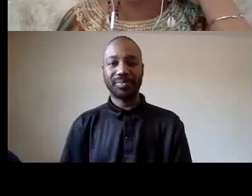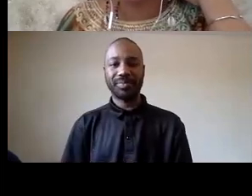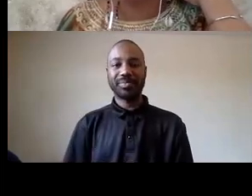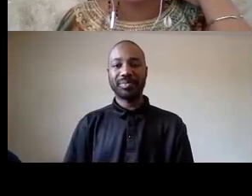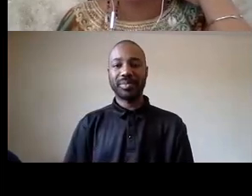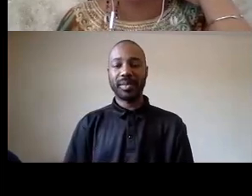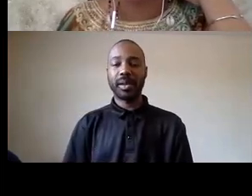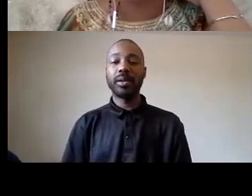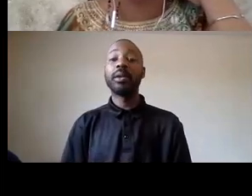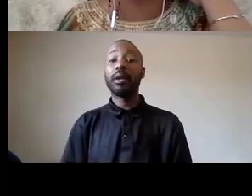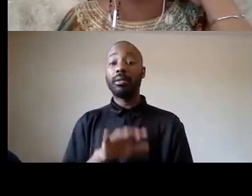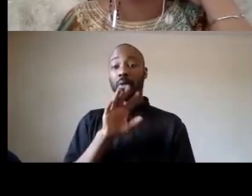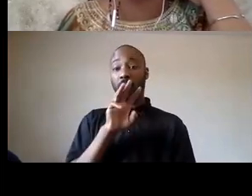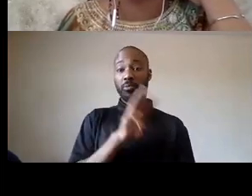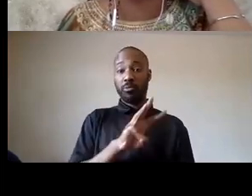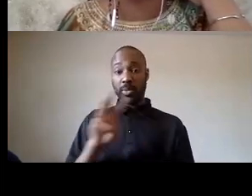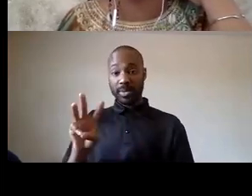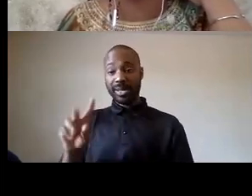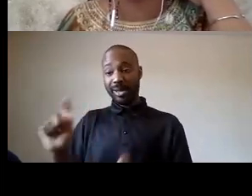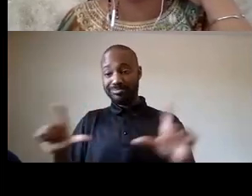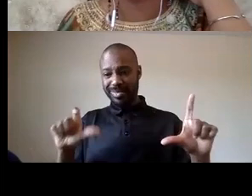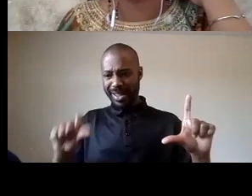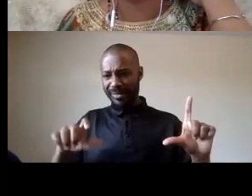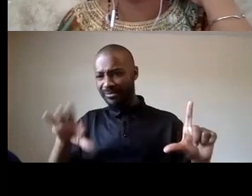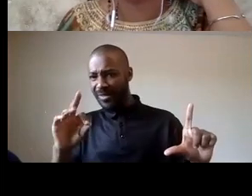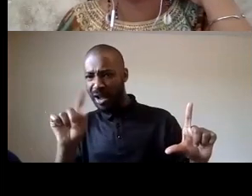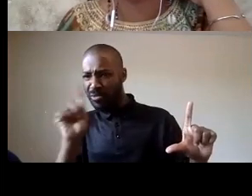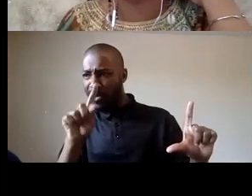website that lists current and initiatives plans proposed policies and